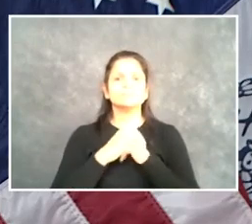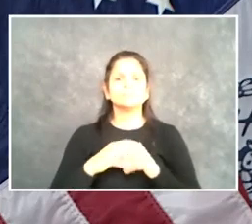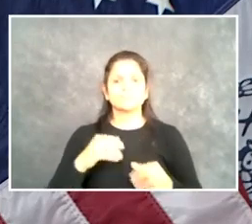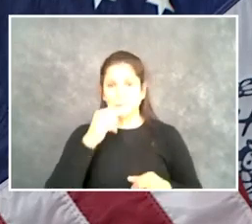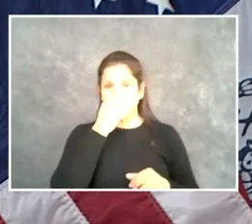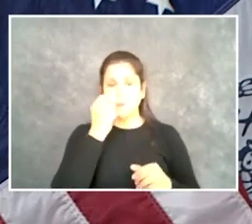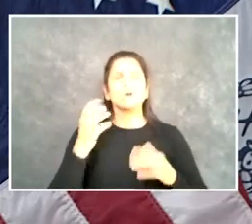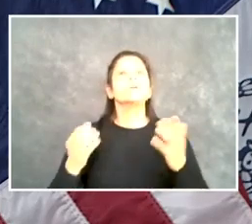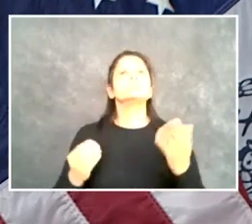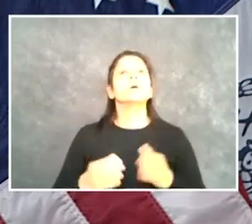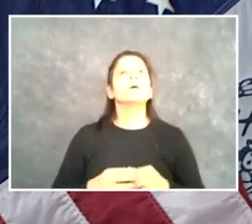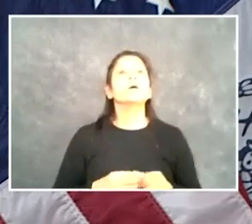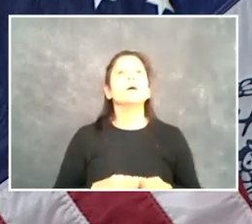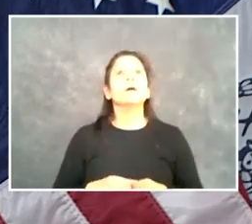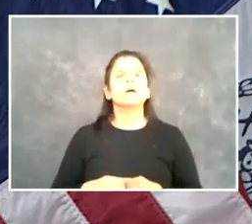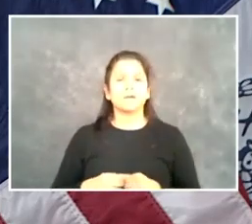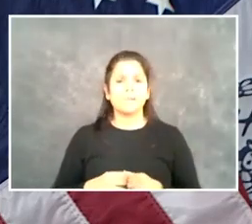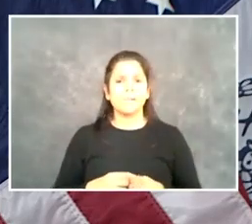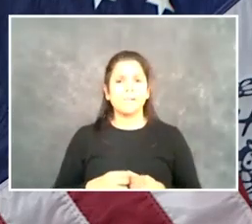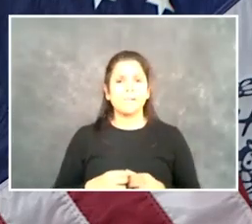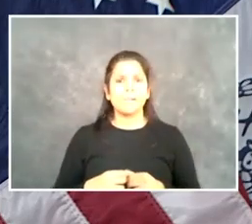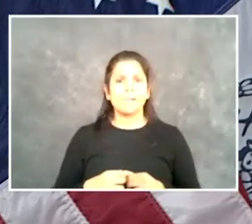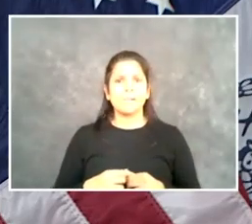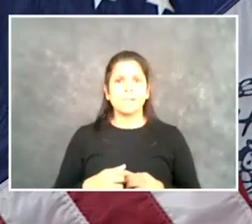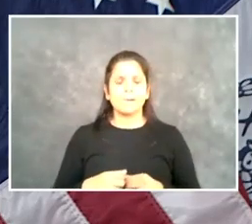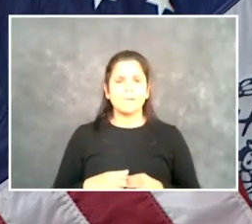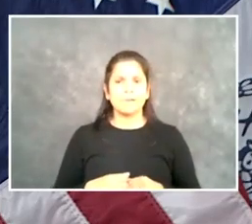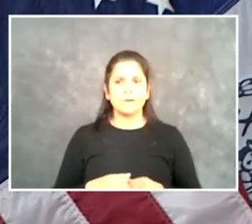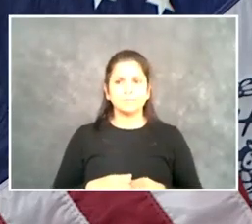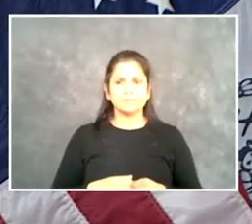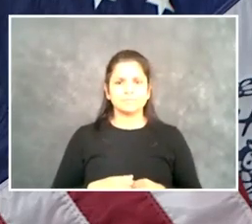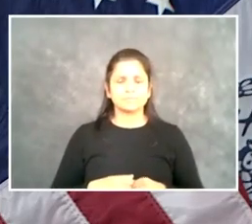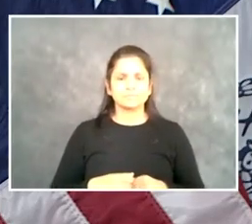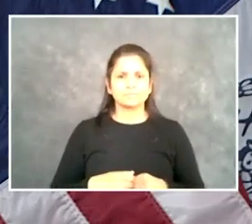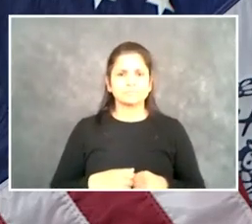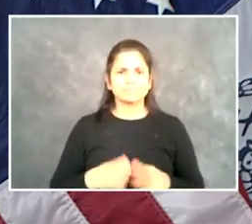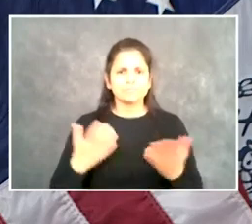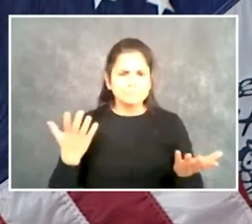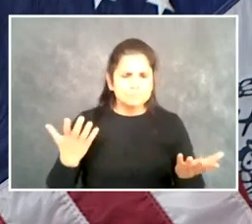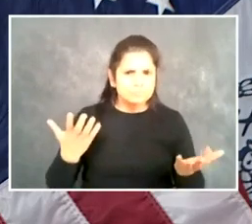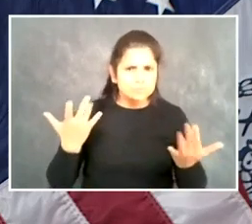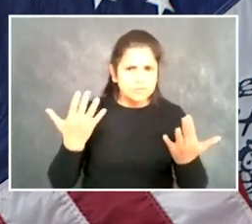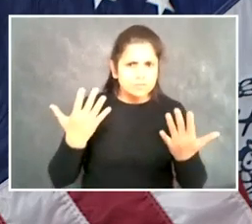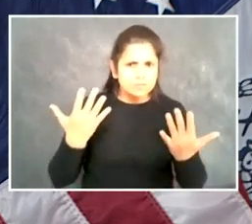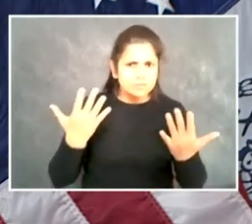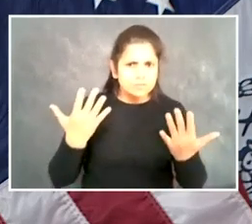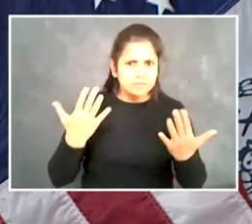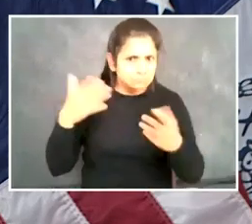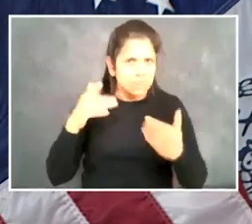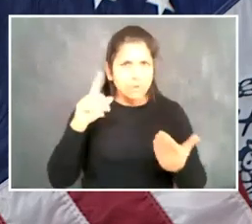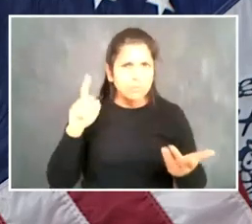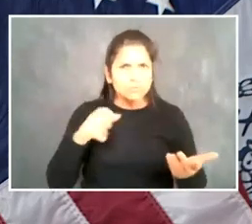COMMENT. I WANT TO SAY, I THINK FOR